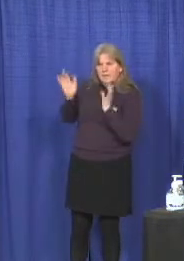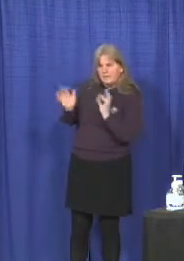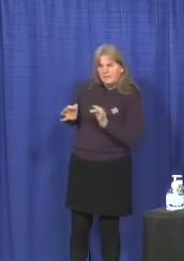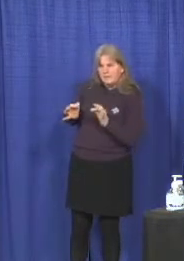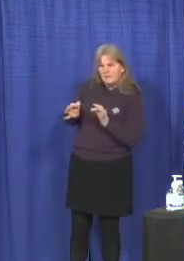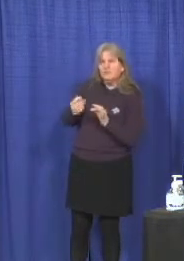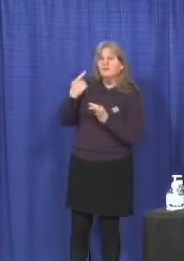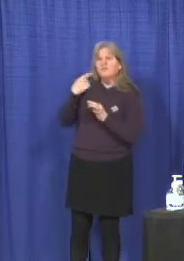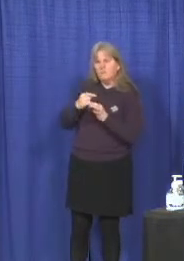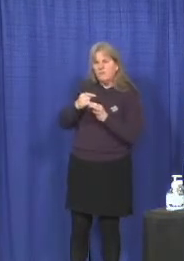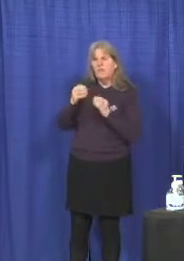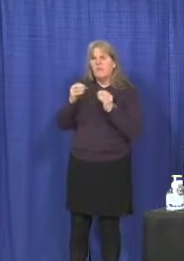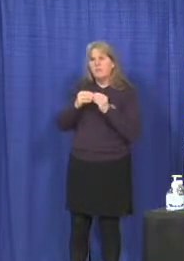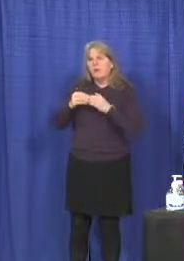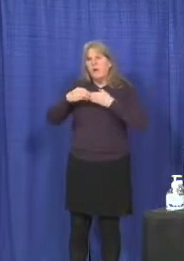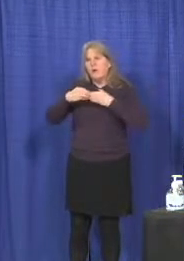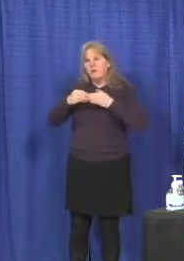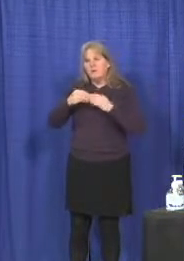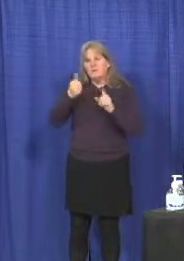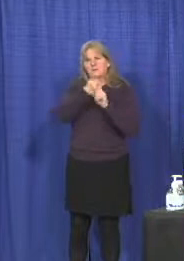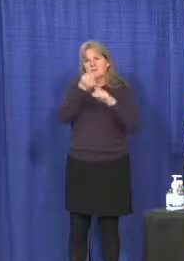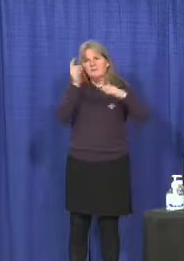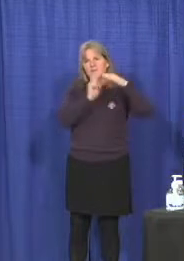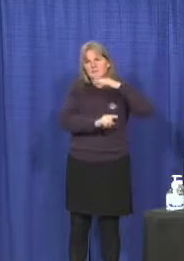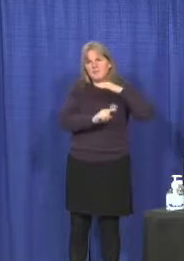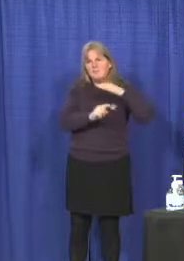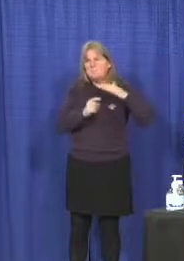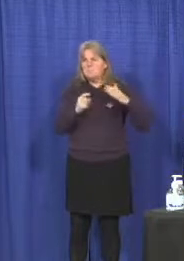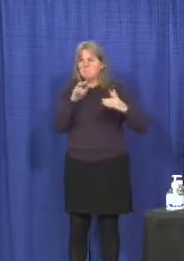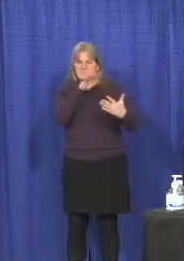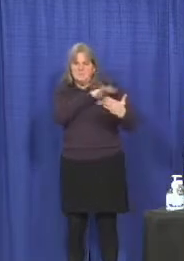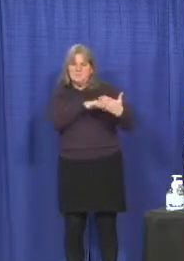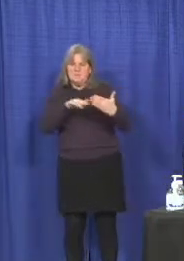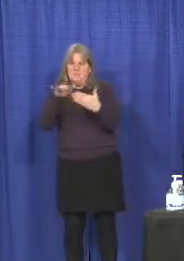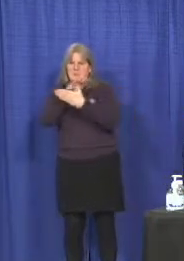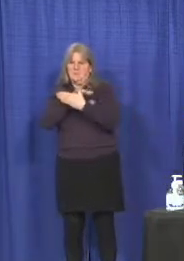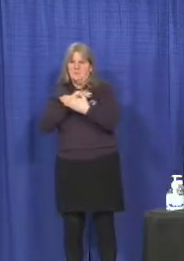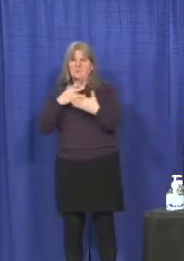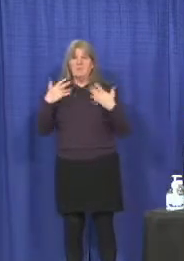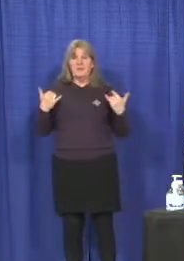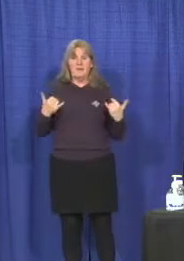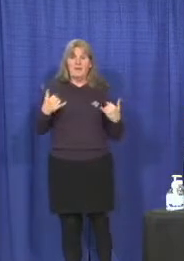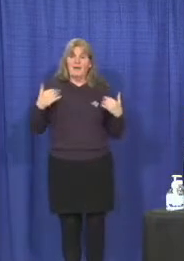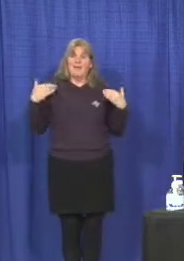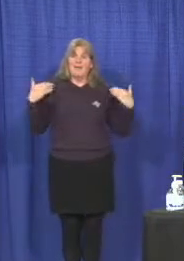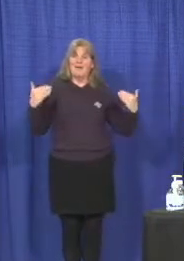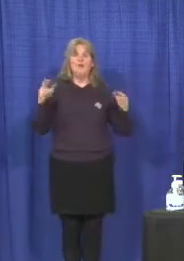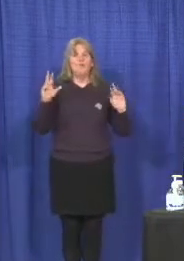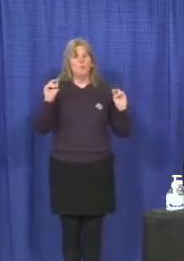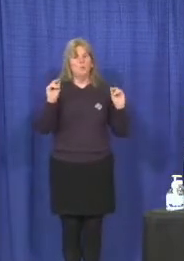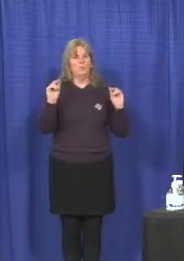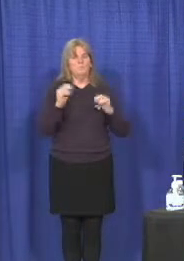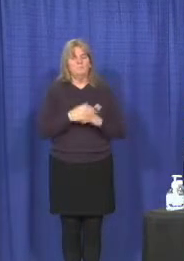relax current requirements. Now is not that time.